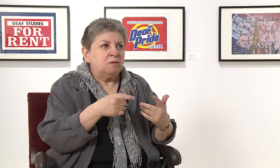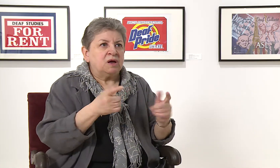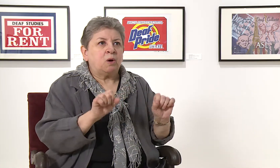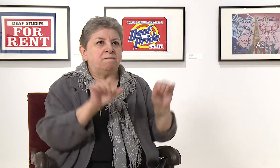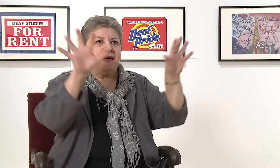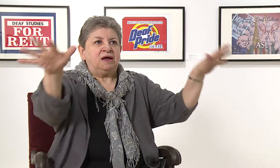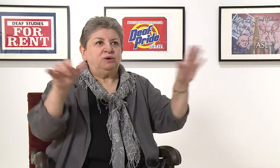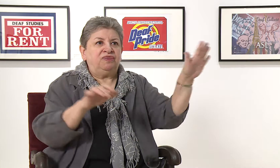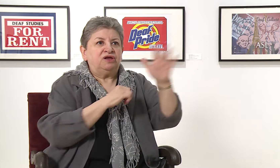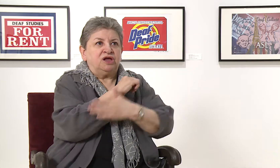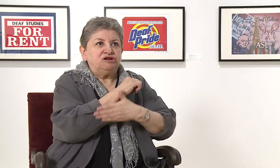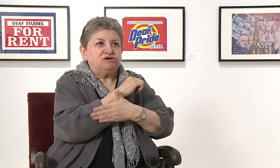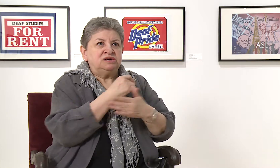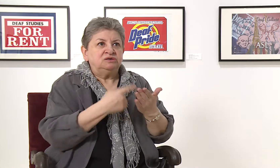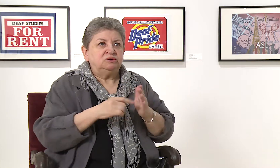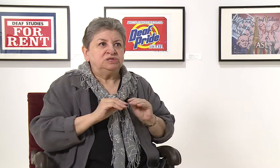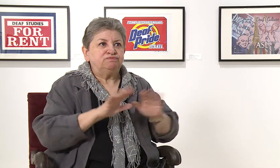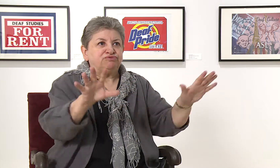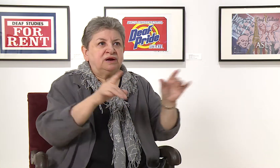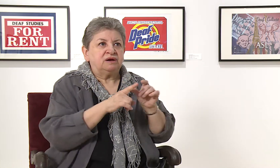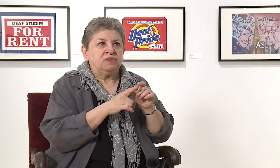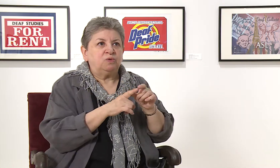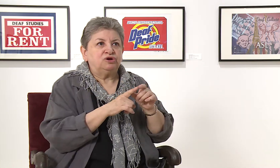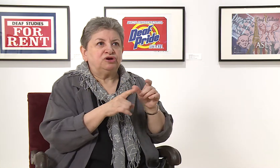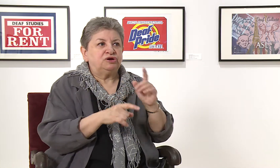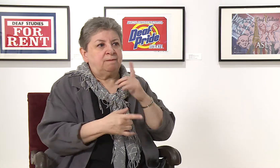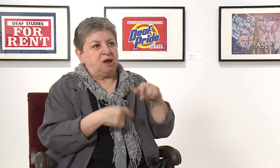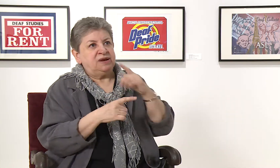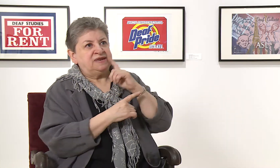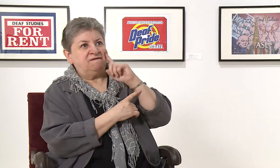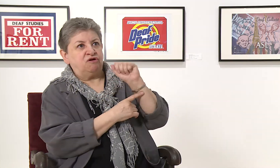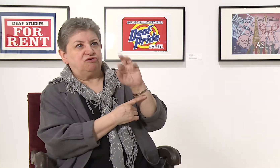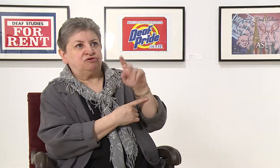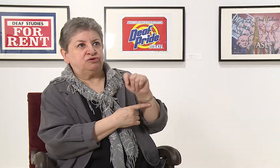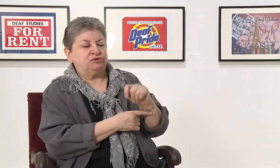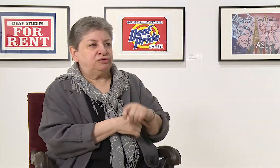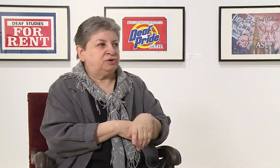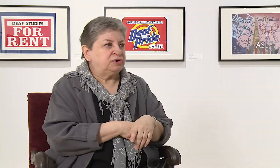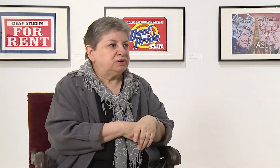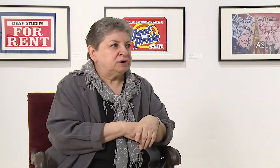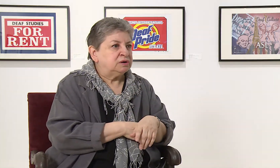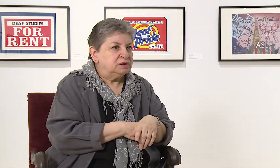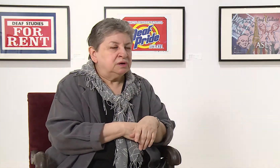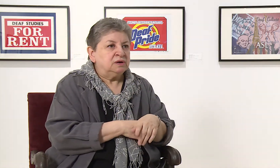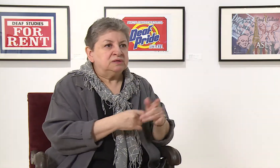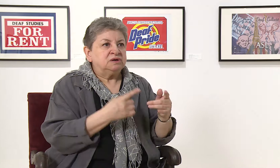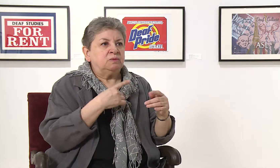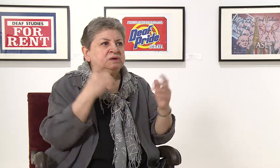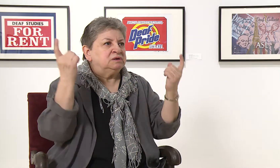It was a mind-blowing experience for all of us, and we decided we all needed to go back to our home countries